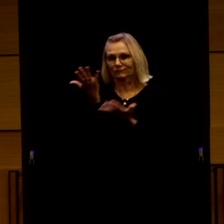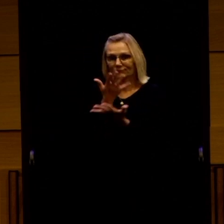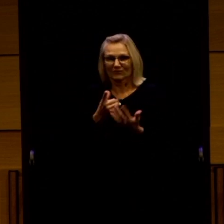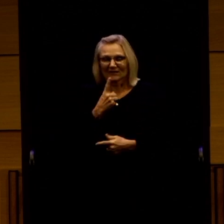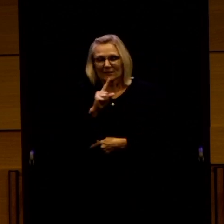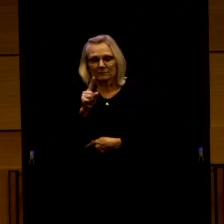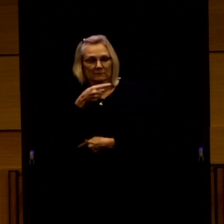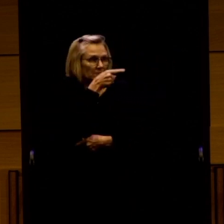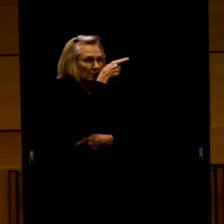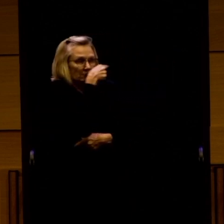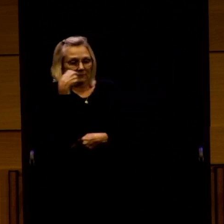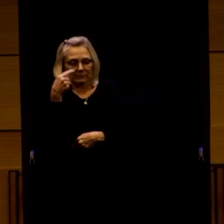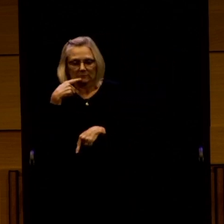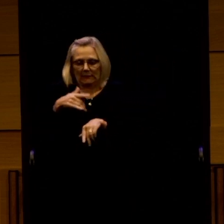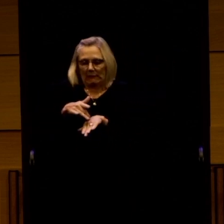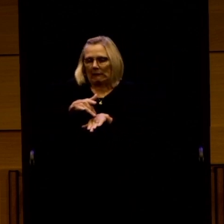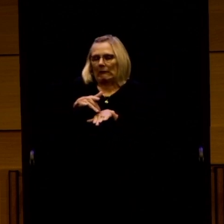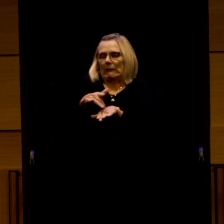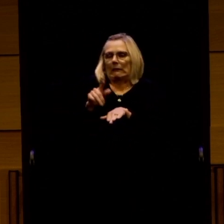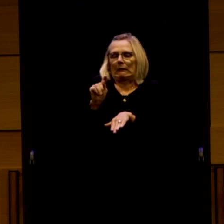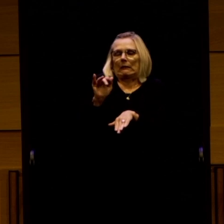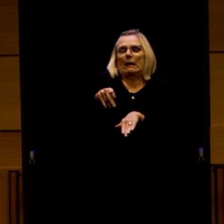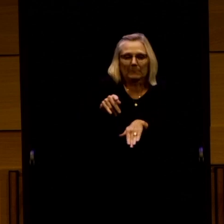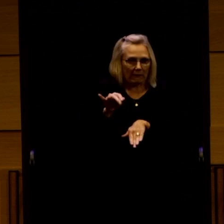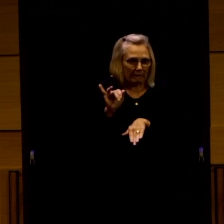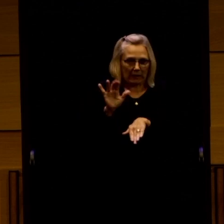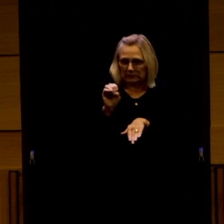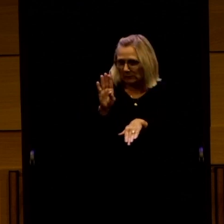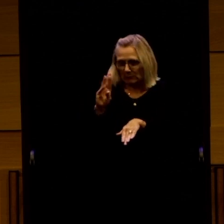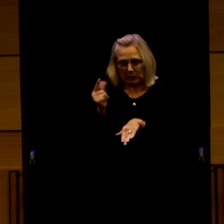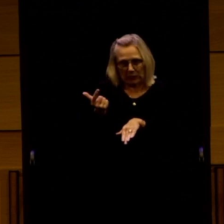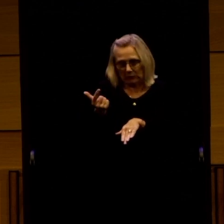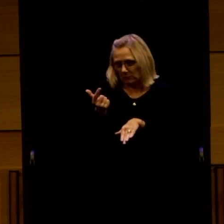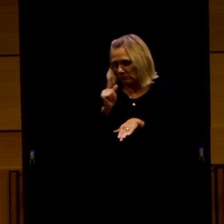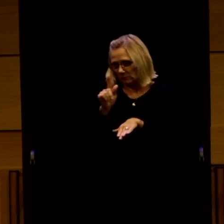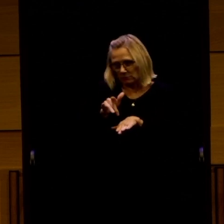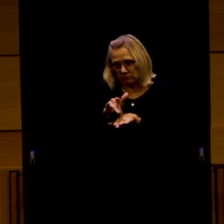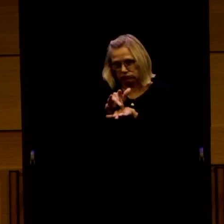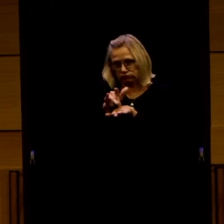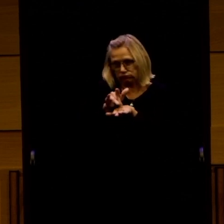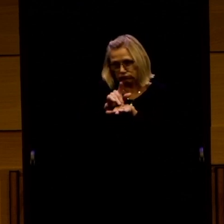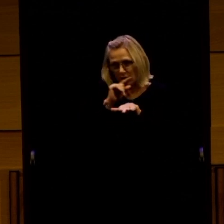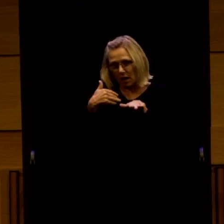We have barely scratched the surface. This is just the tip of the iceberg.